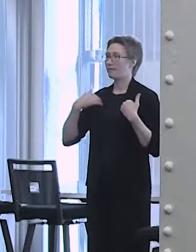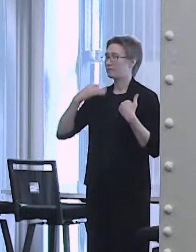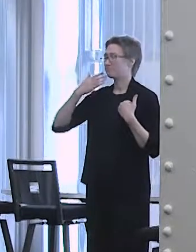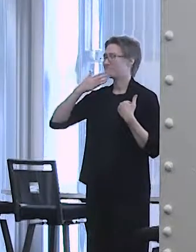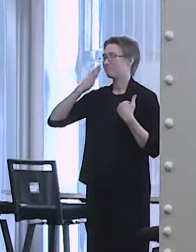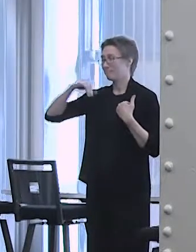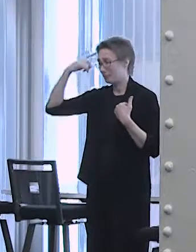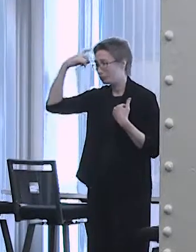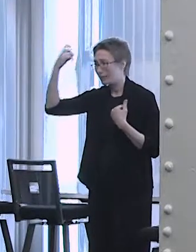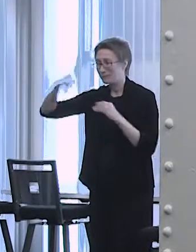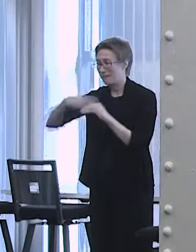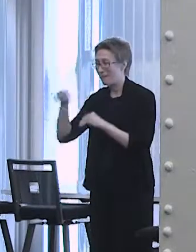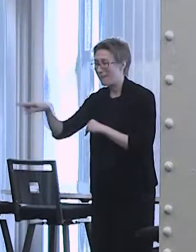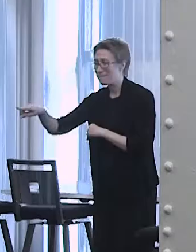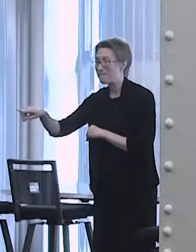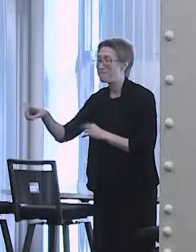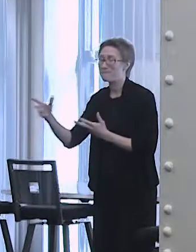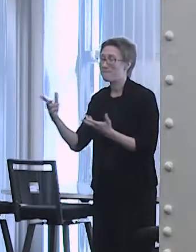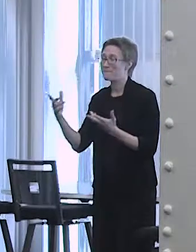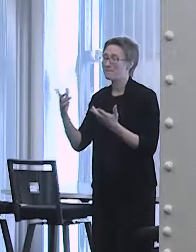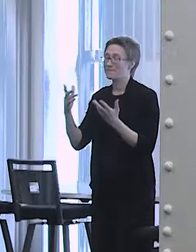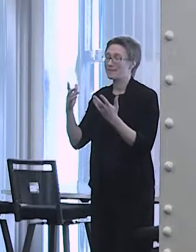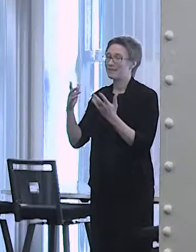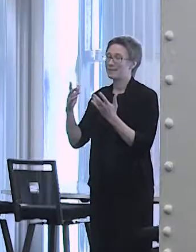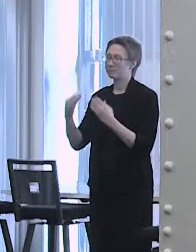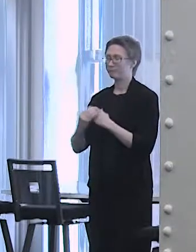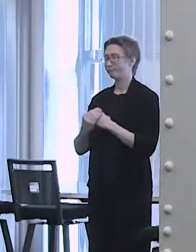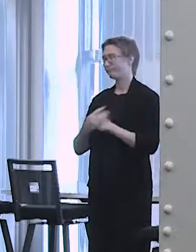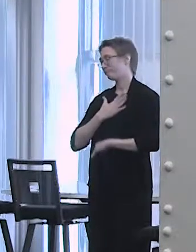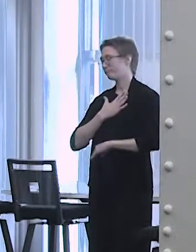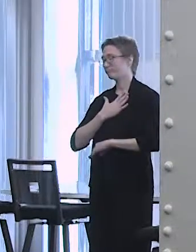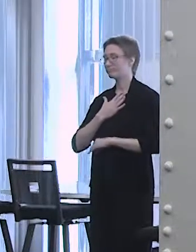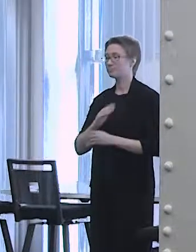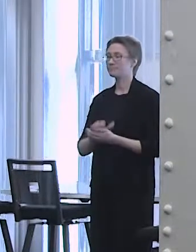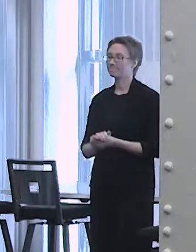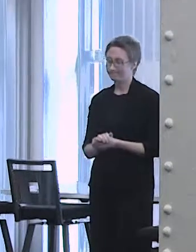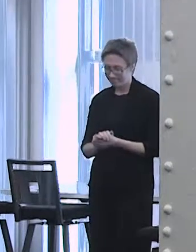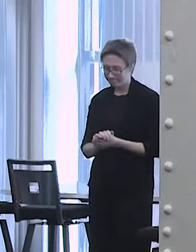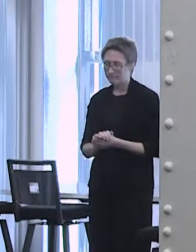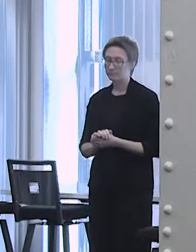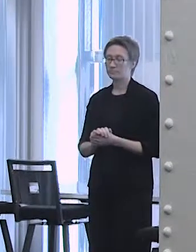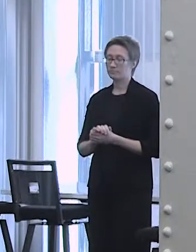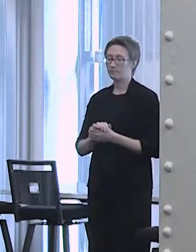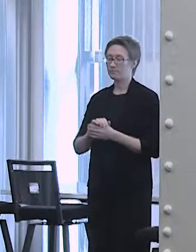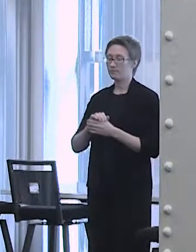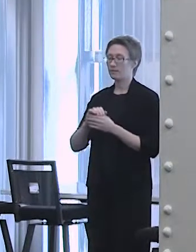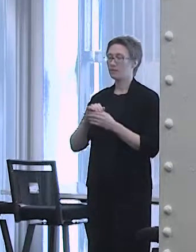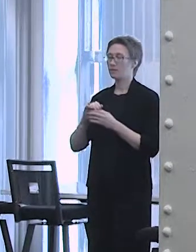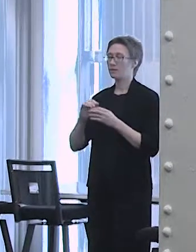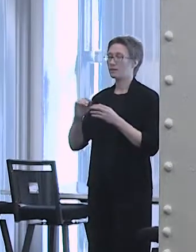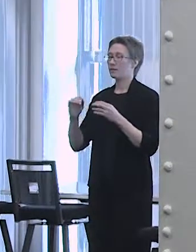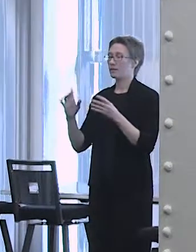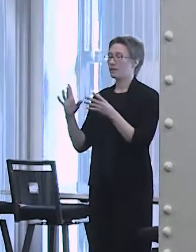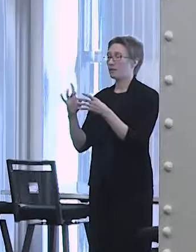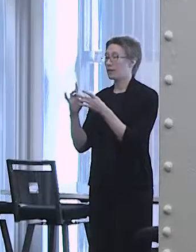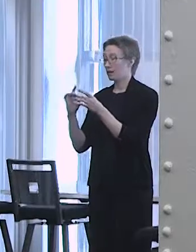The intersection between transgender and mental health issues is serious, and it is real.